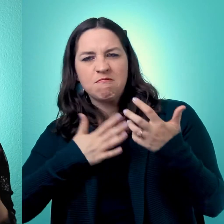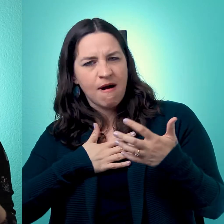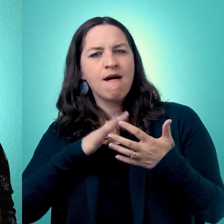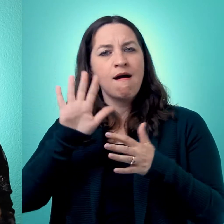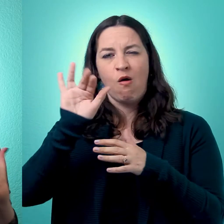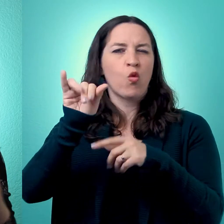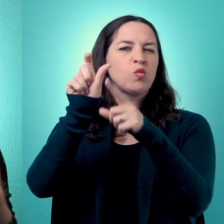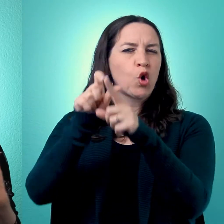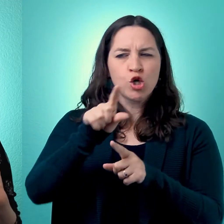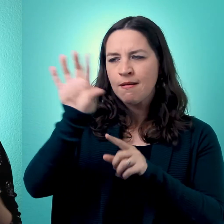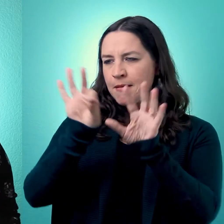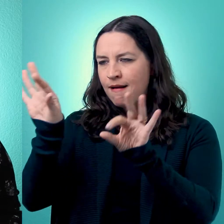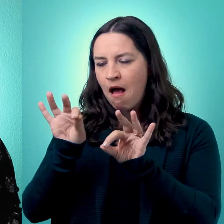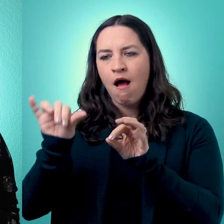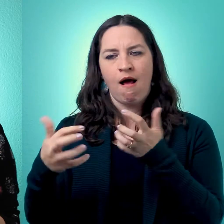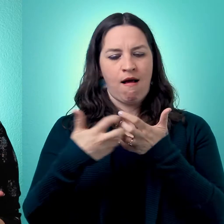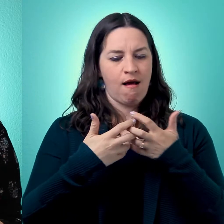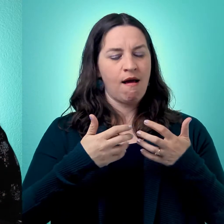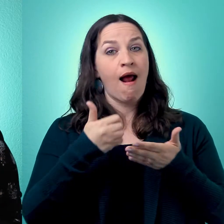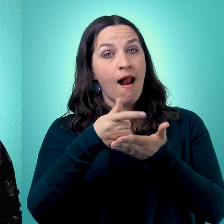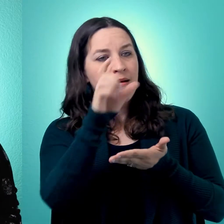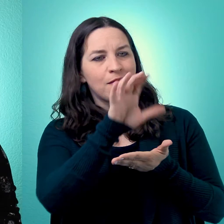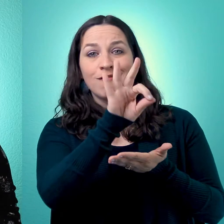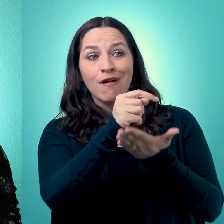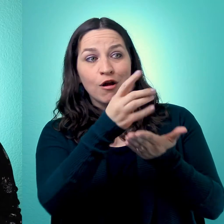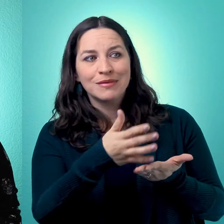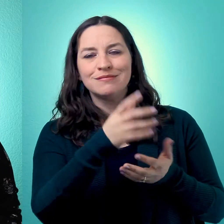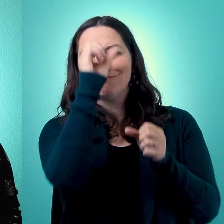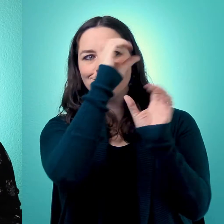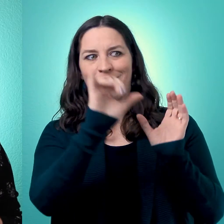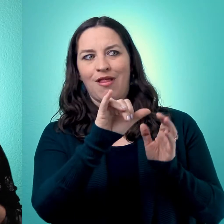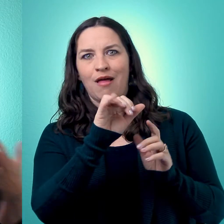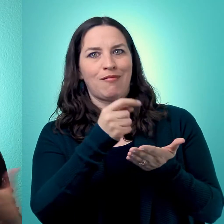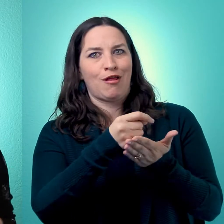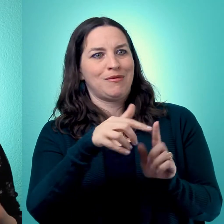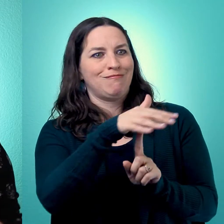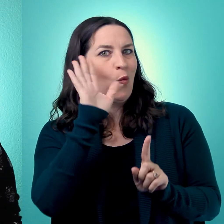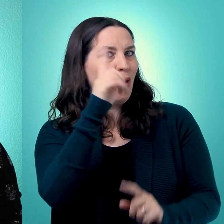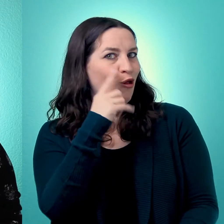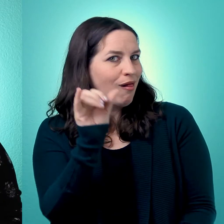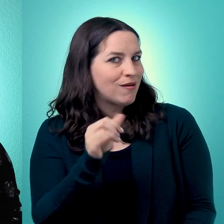kind of pulled in one direction. And that's good information. That tells you what the therapy is going to feel like.